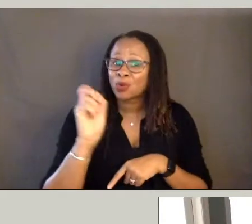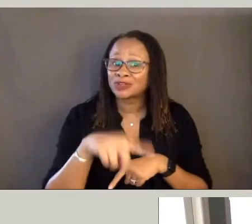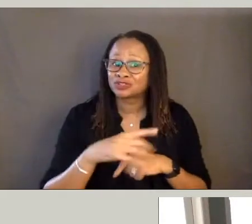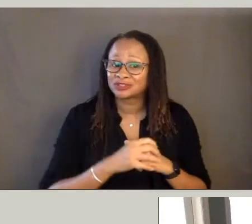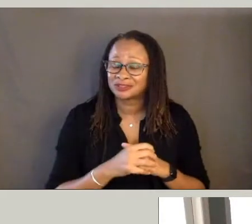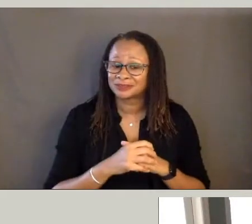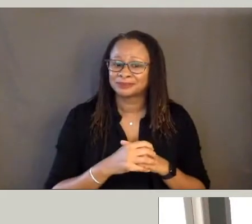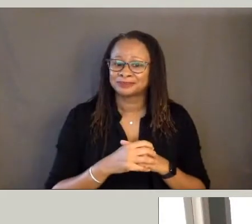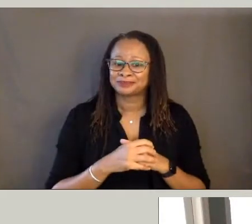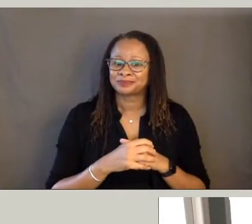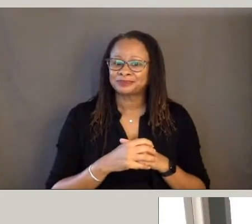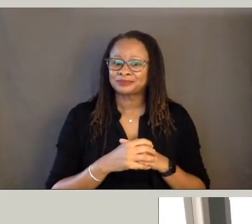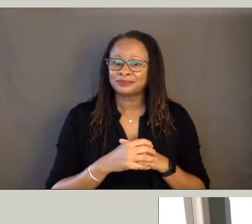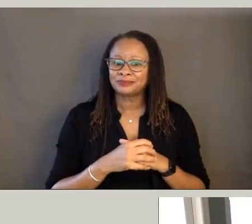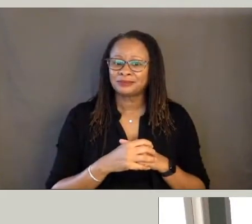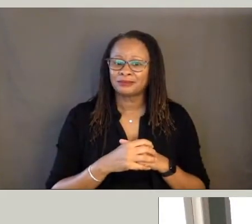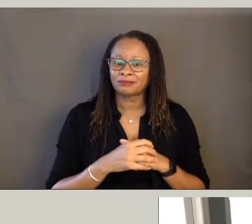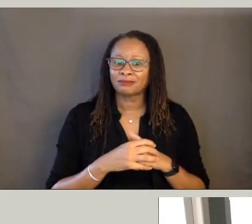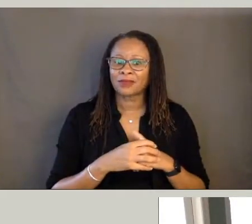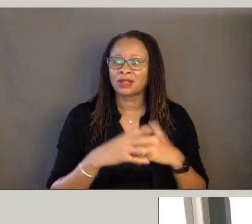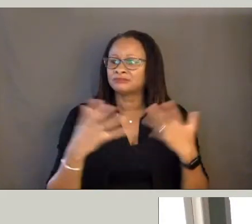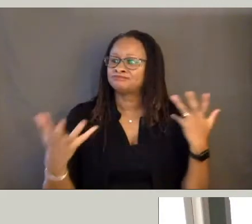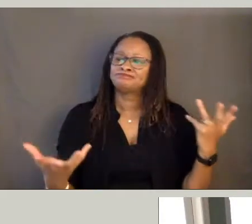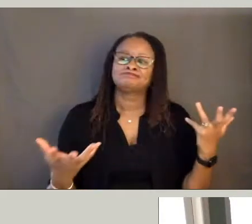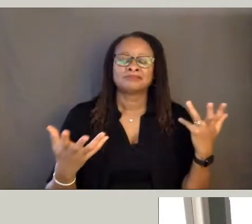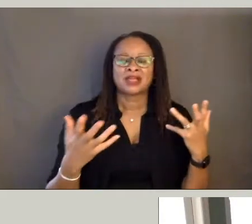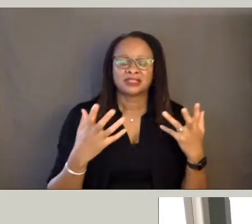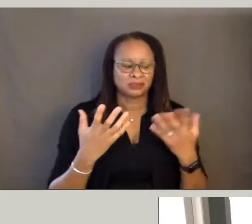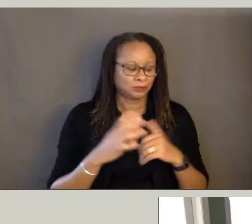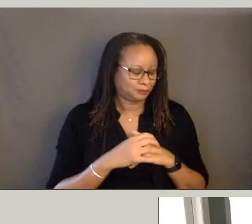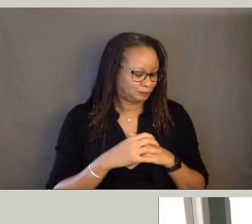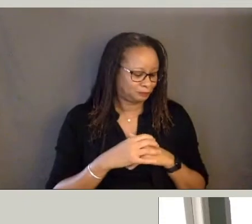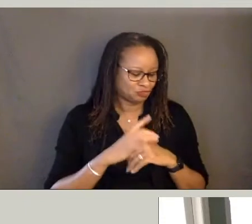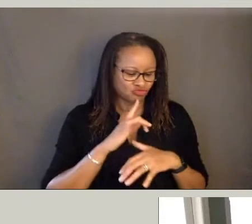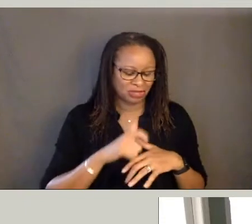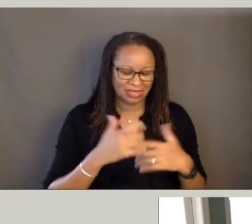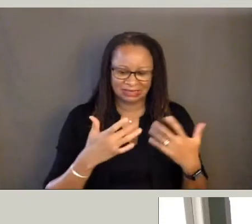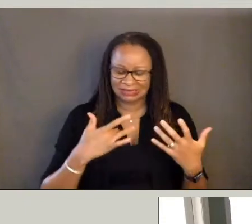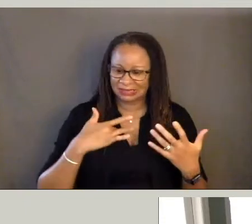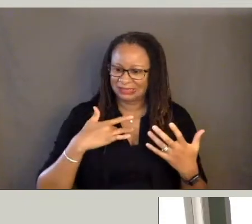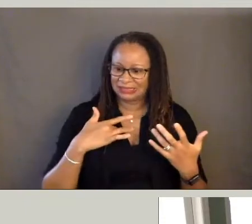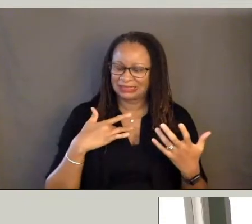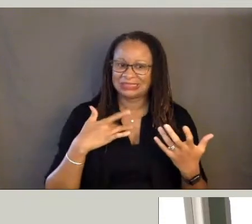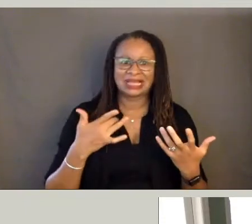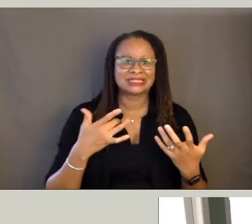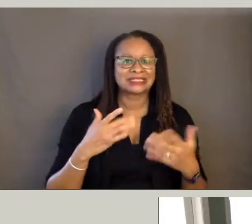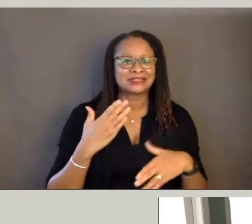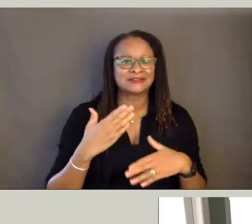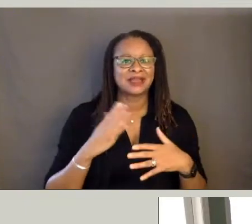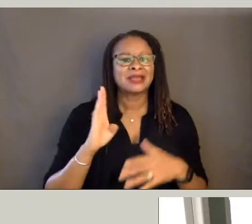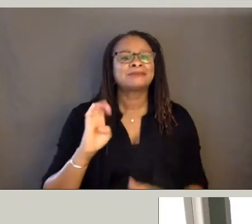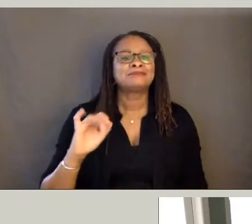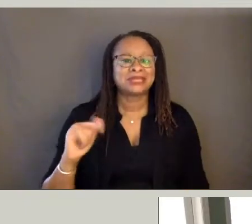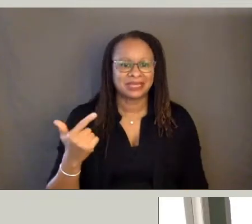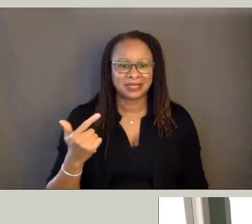And there was this unnameable sense of being when the lights went out, and the AC would go off